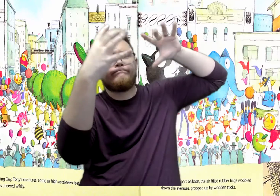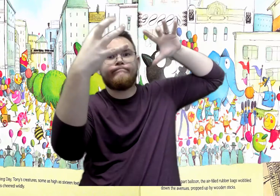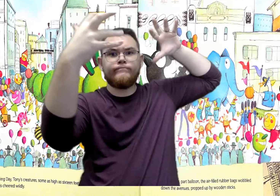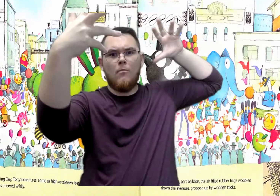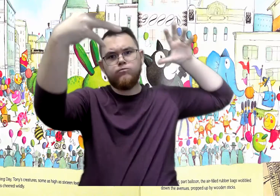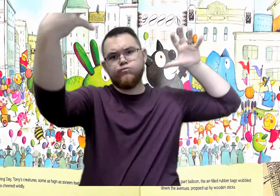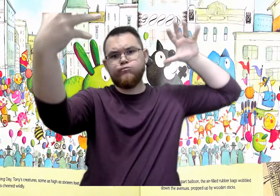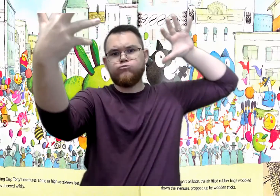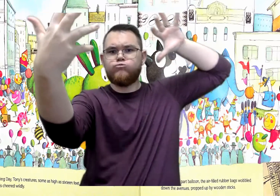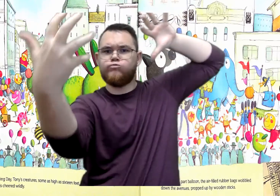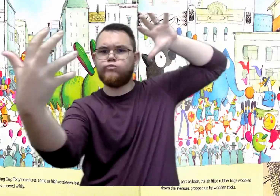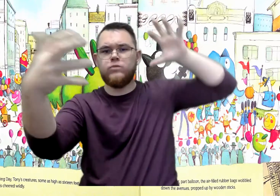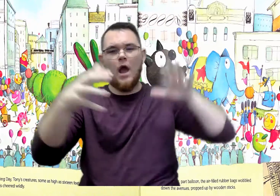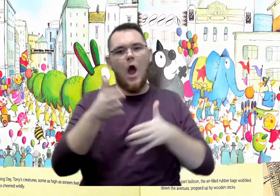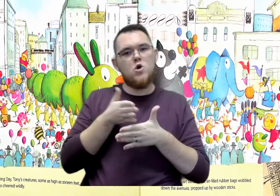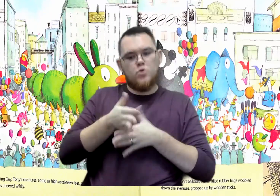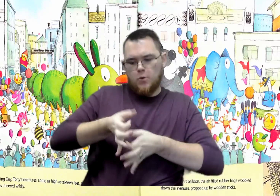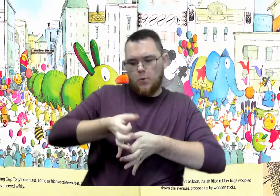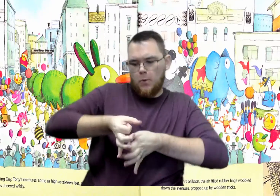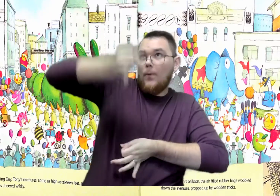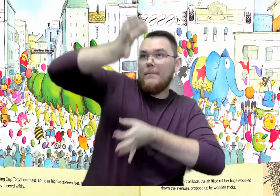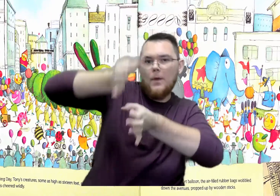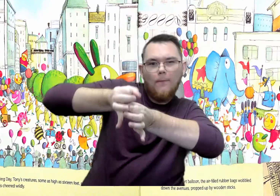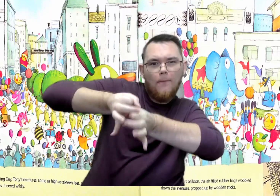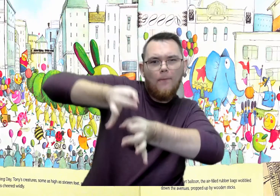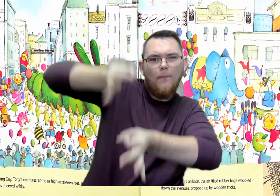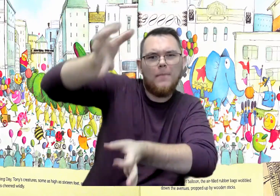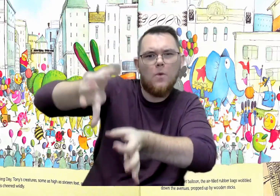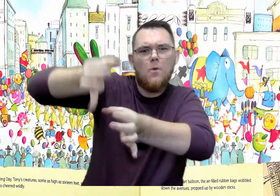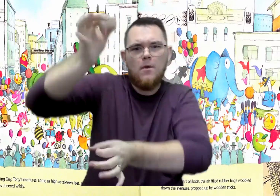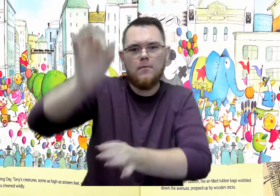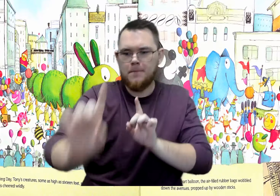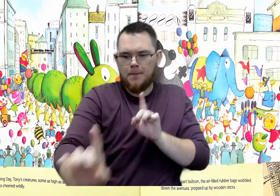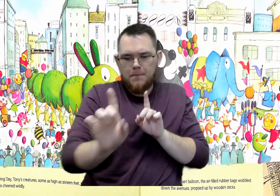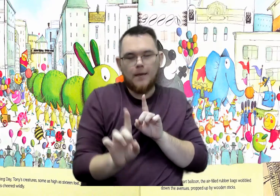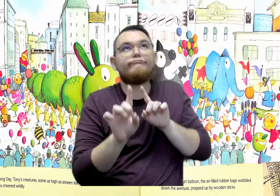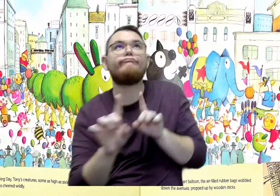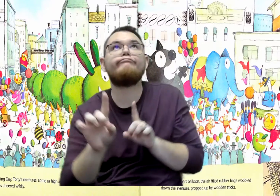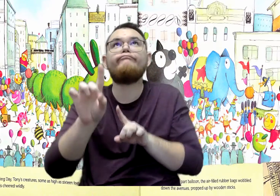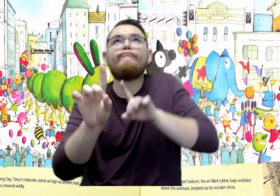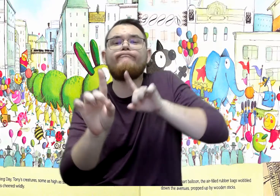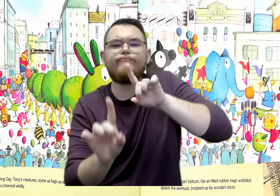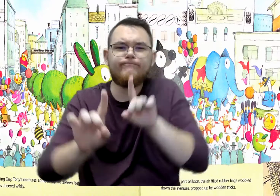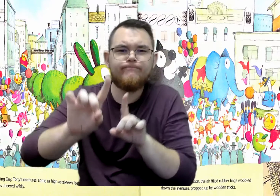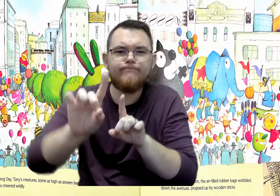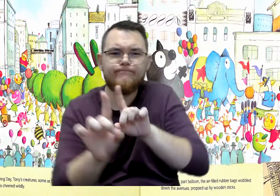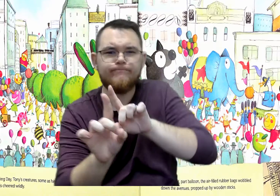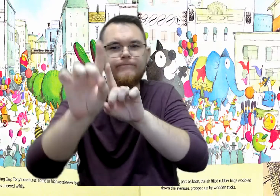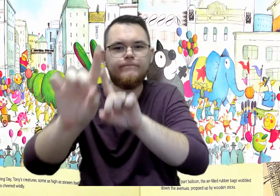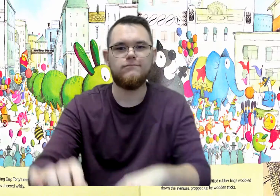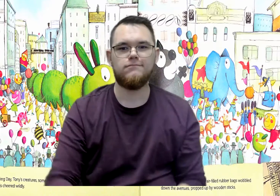up by wooden sticks.